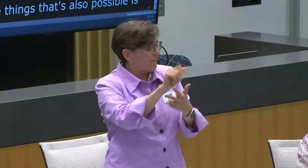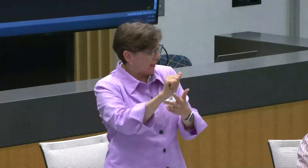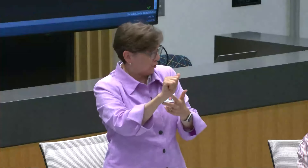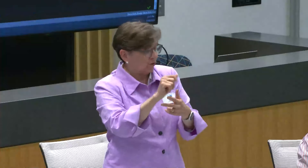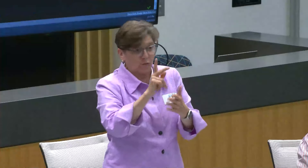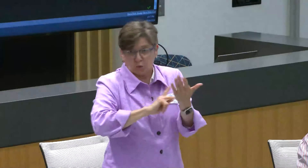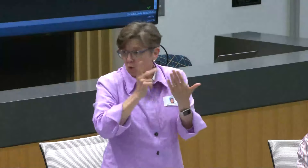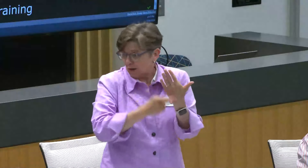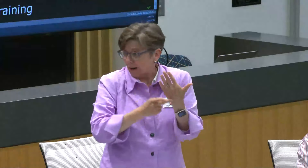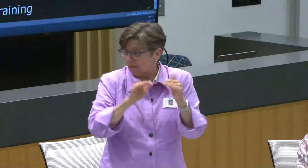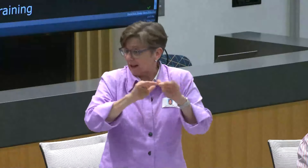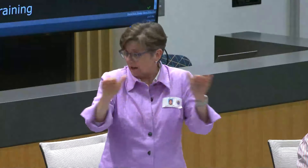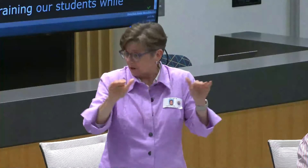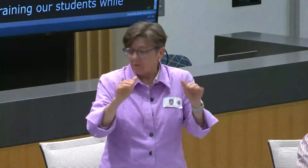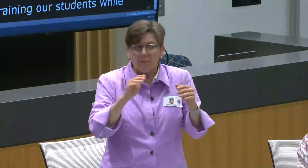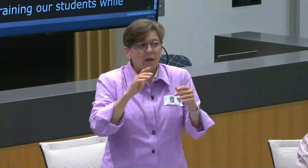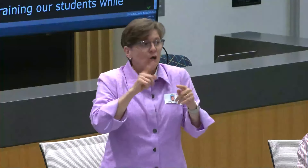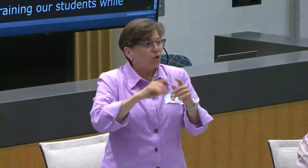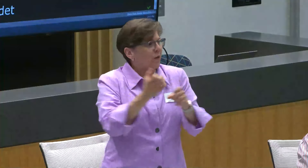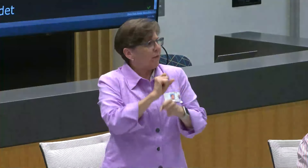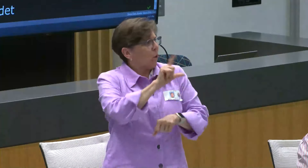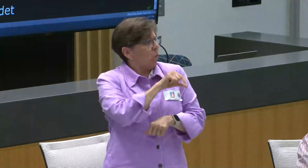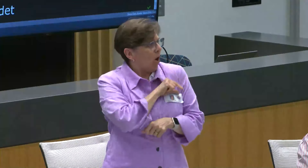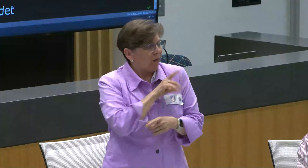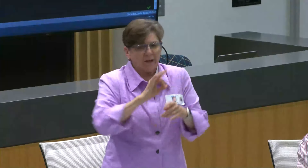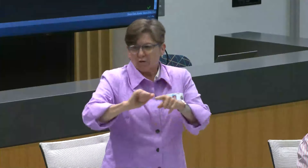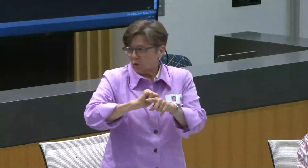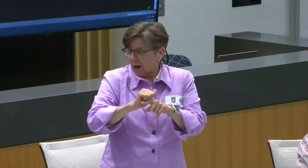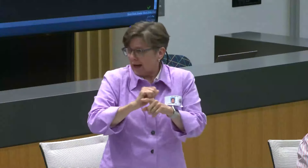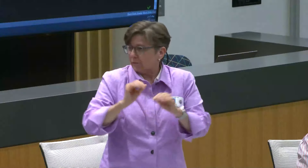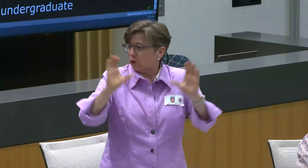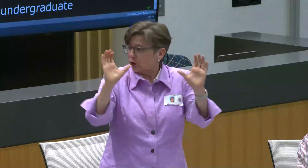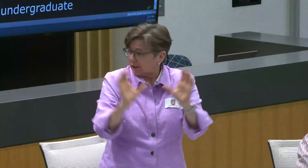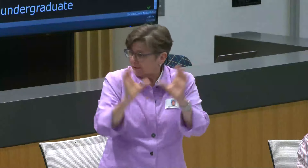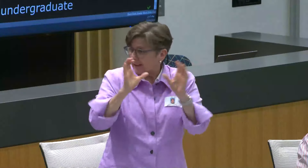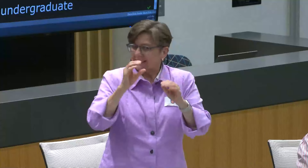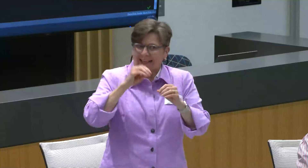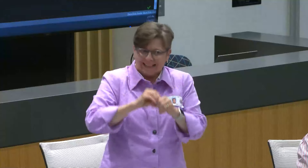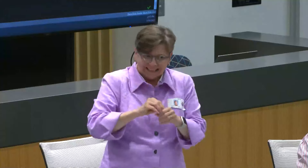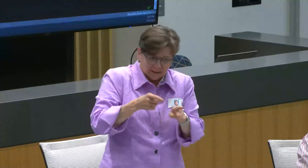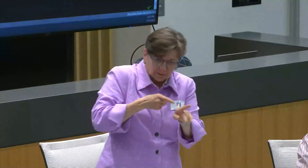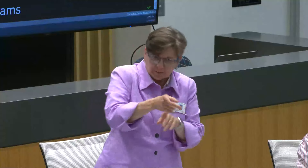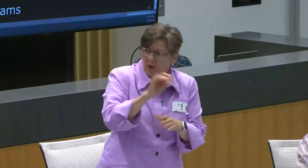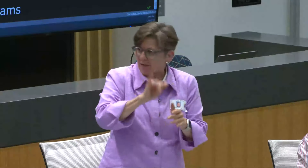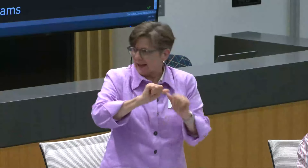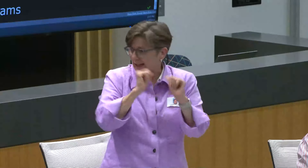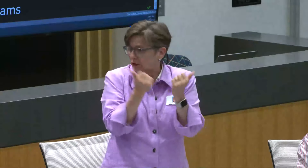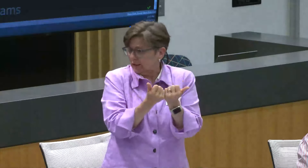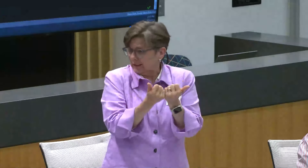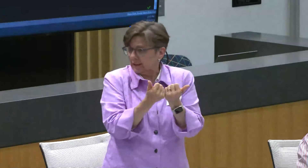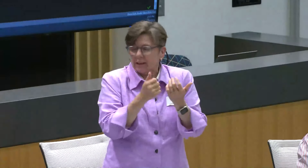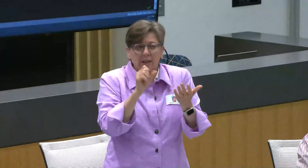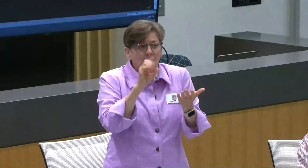FEMA. AND OPERATING THE DVC LINE. SO ONE OF THE THINGS THAT'S ALSO POSSIBLE IS TO THINK ABOUT TRAINING OUR STUDENTS